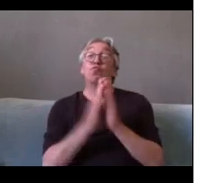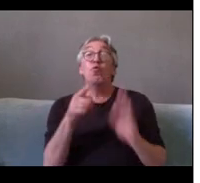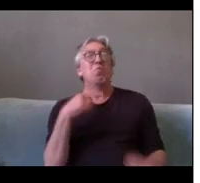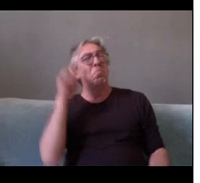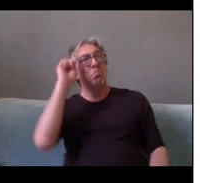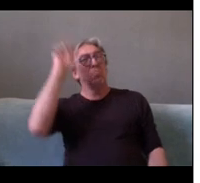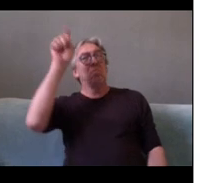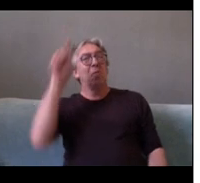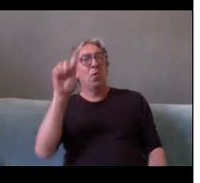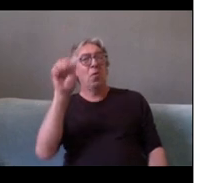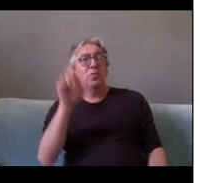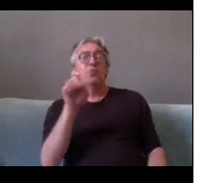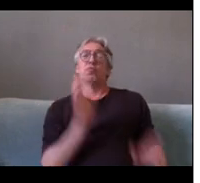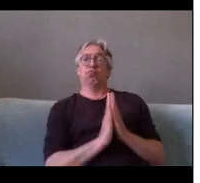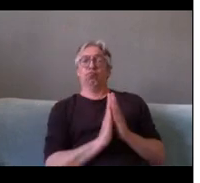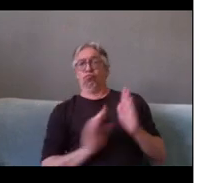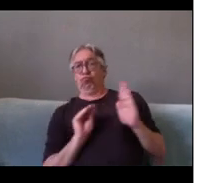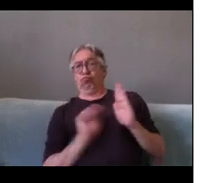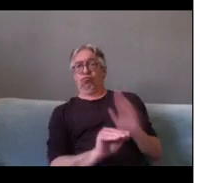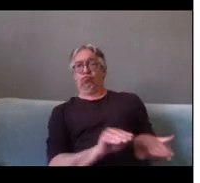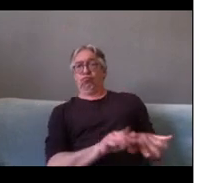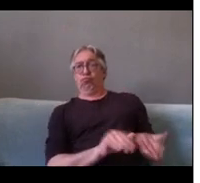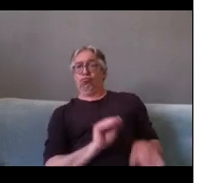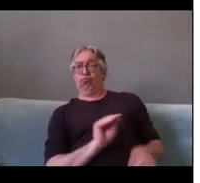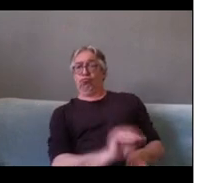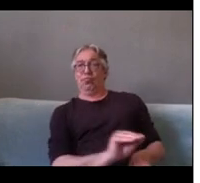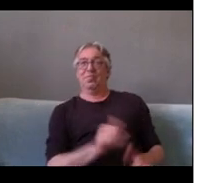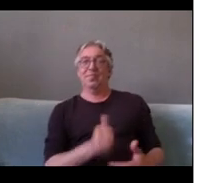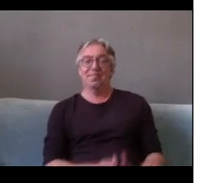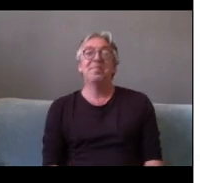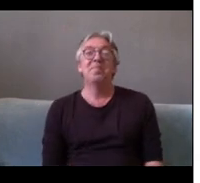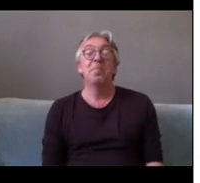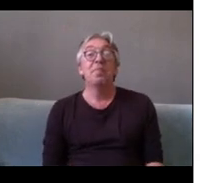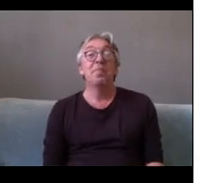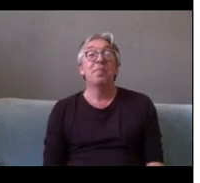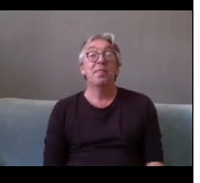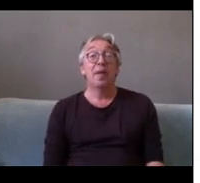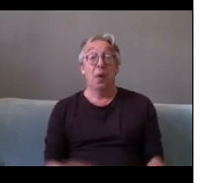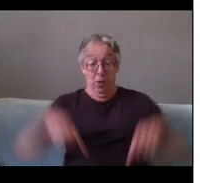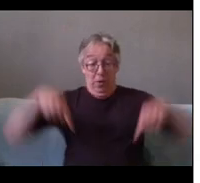You'll also find the presentation we're using in the handouts section.